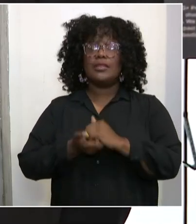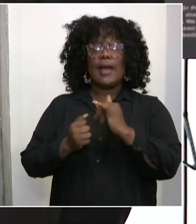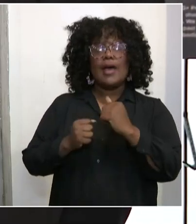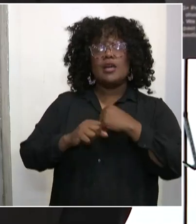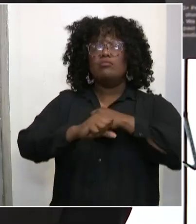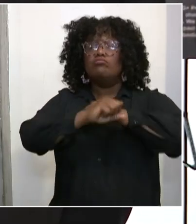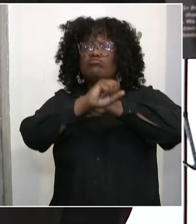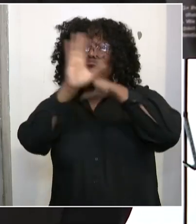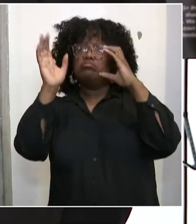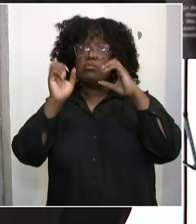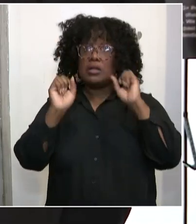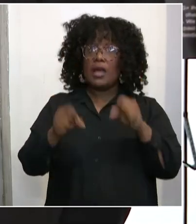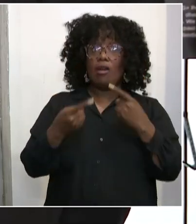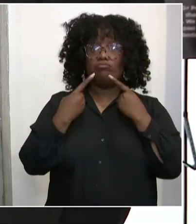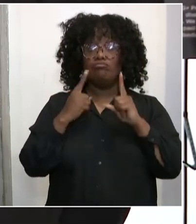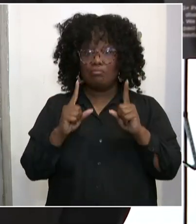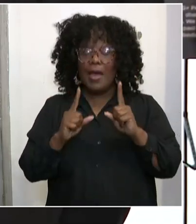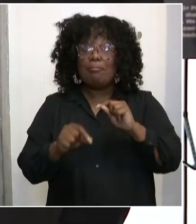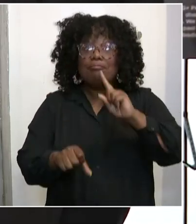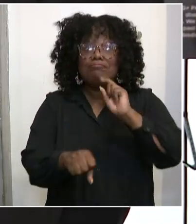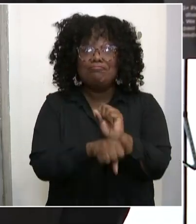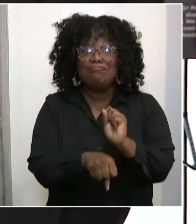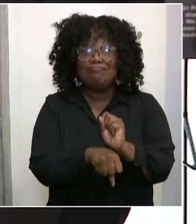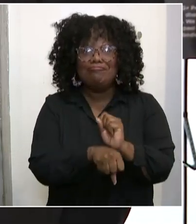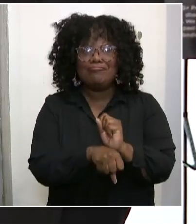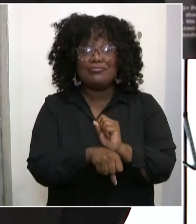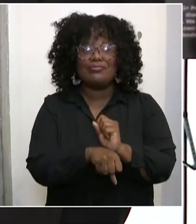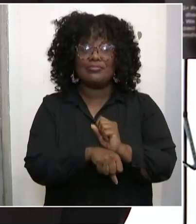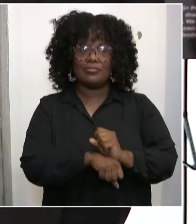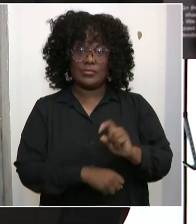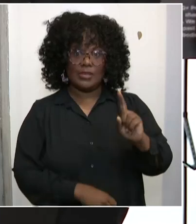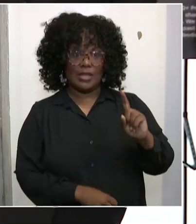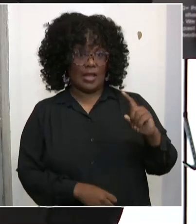during the Capital One Arena renovations. This concert series will kick off